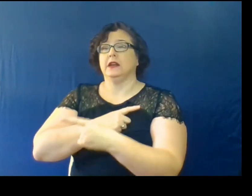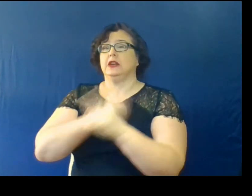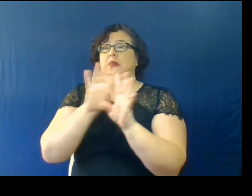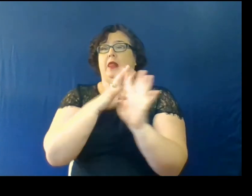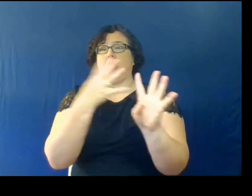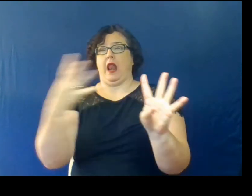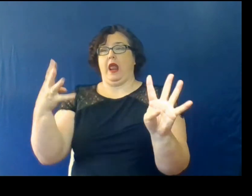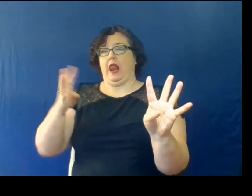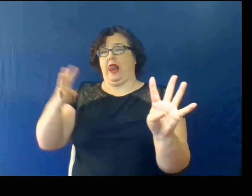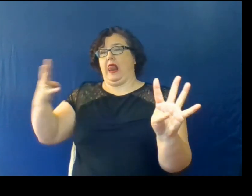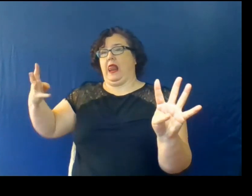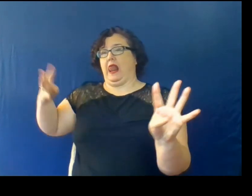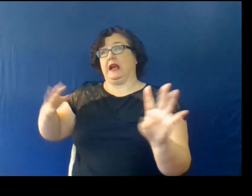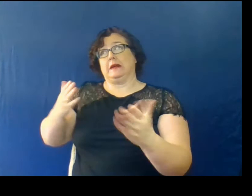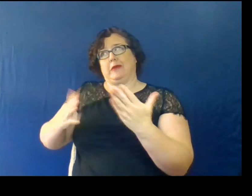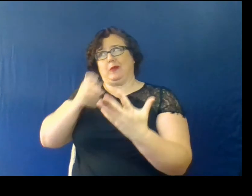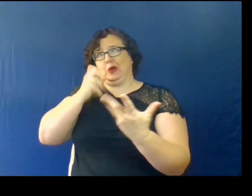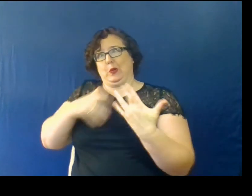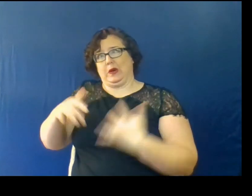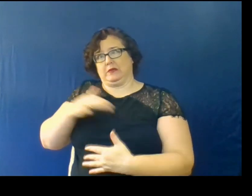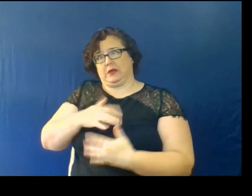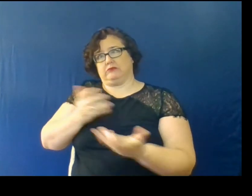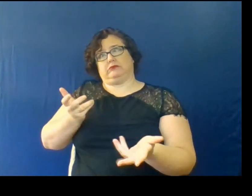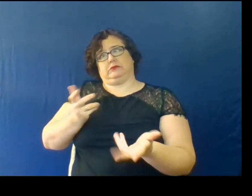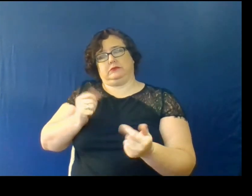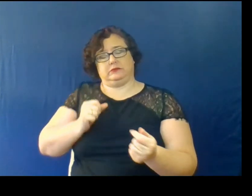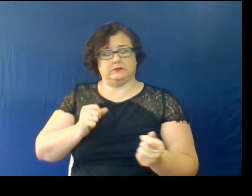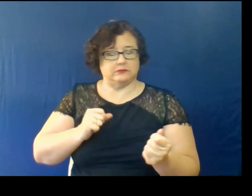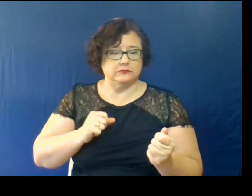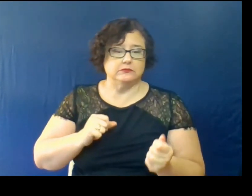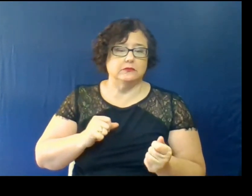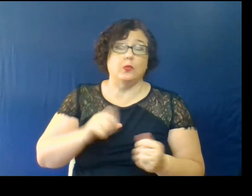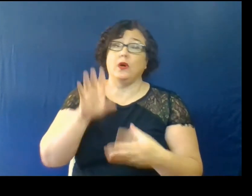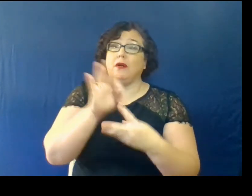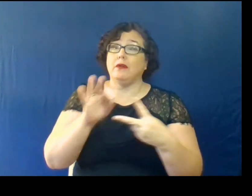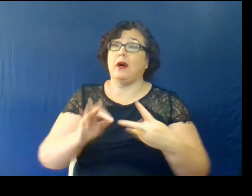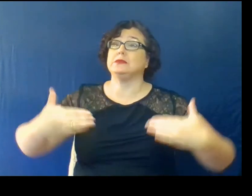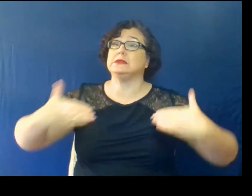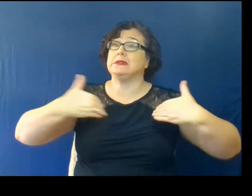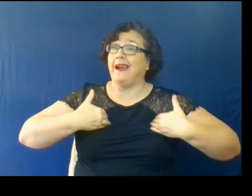may rather be doing something else. So with the options we have and the opportunities for voting